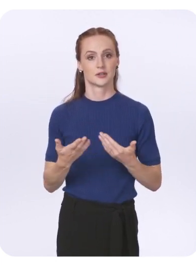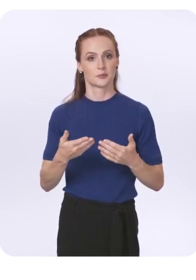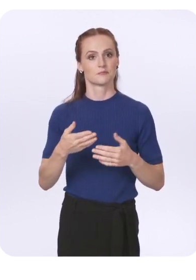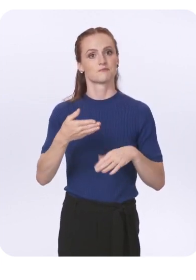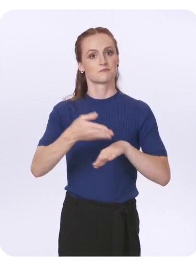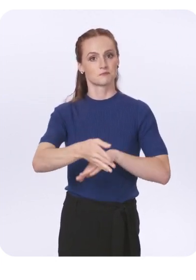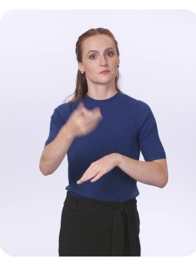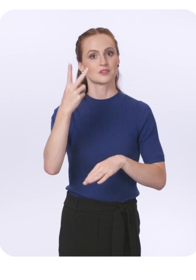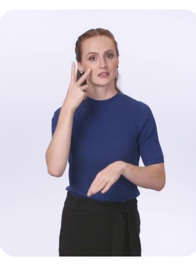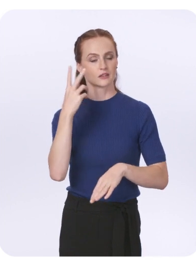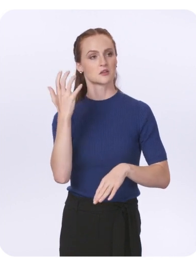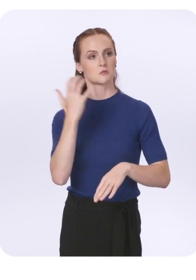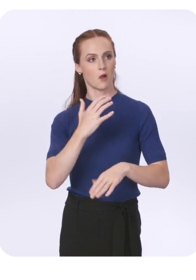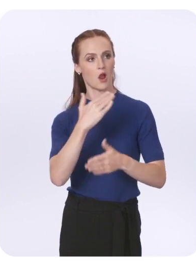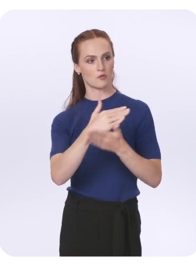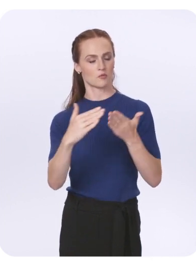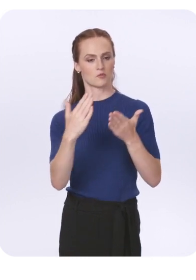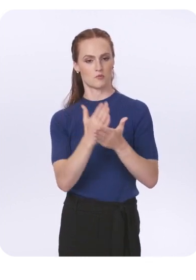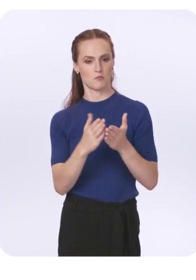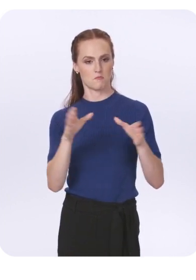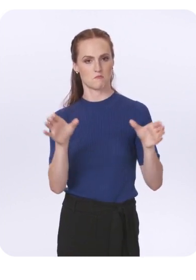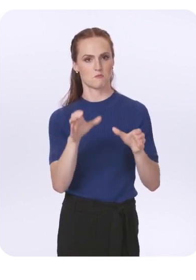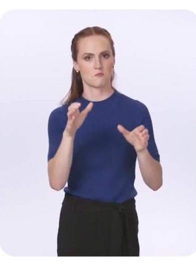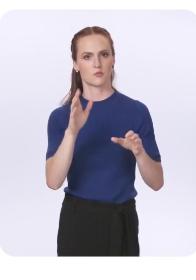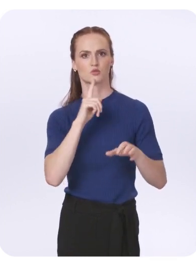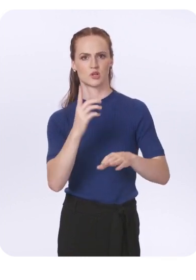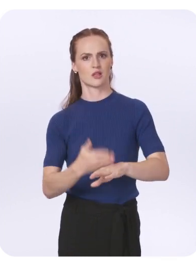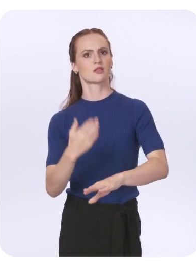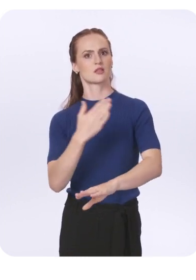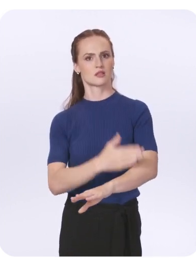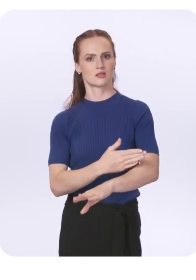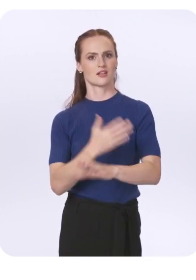So after seeing the greatly expanded performance budget that we just presented,